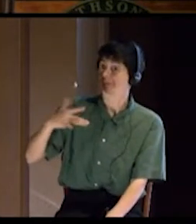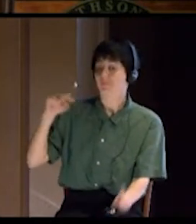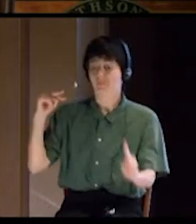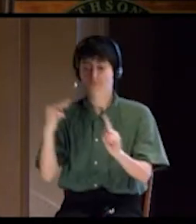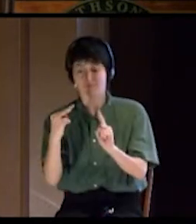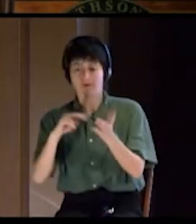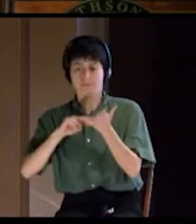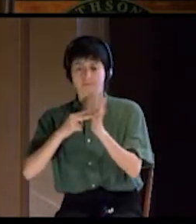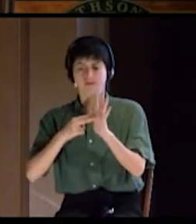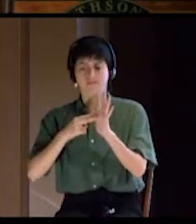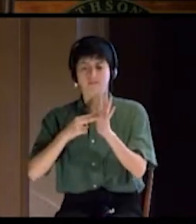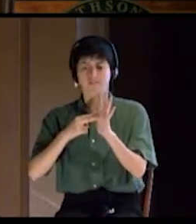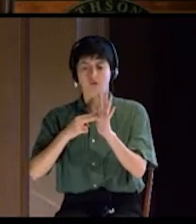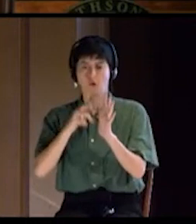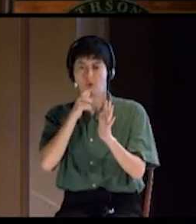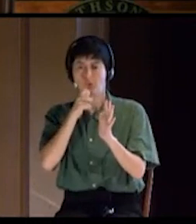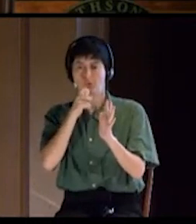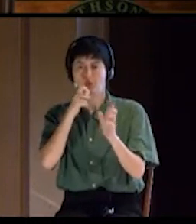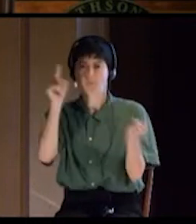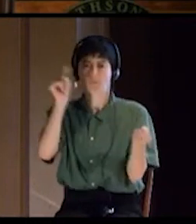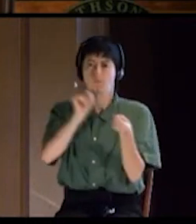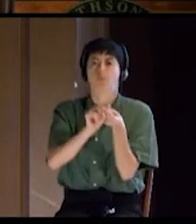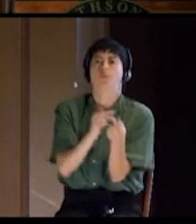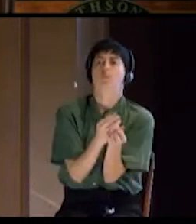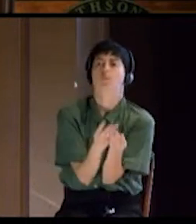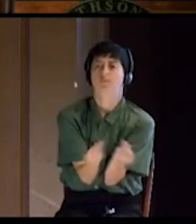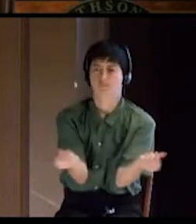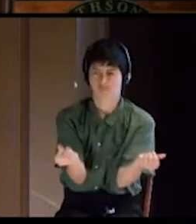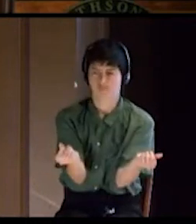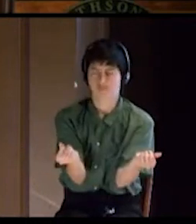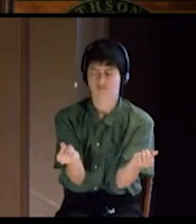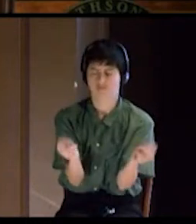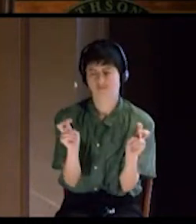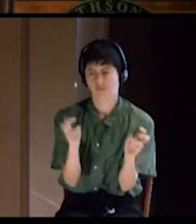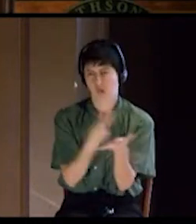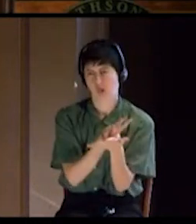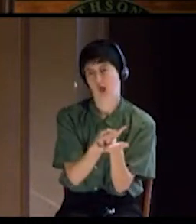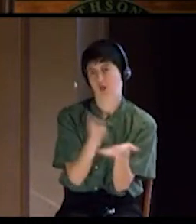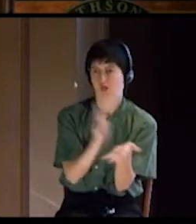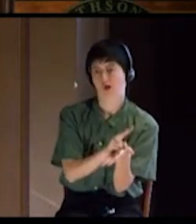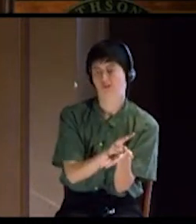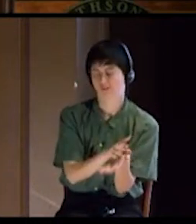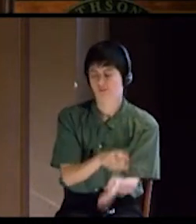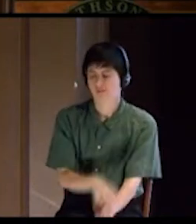They also look at, how did communities change? And so here we have a black dot on a map that shows